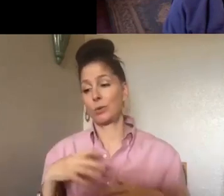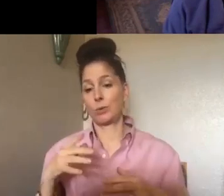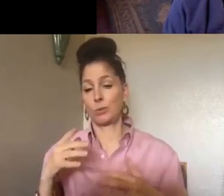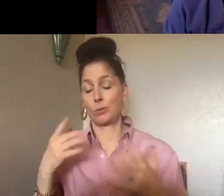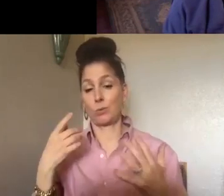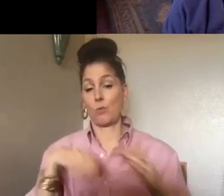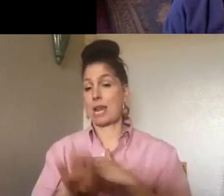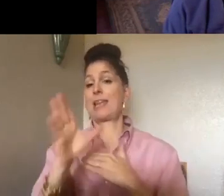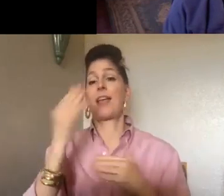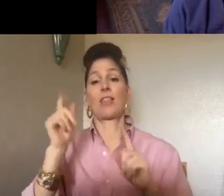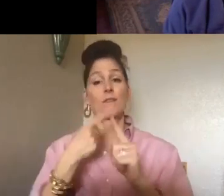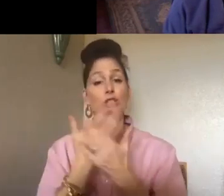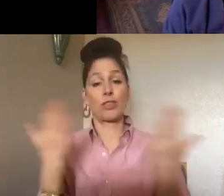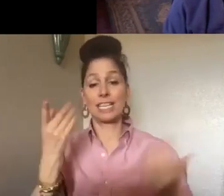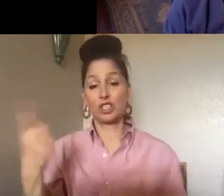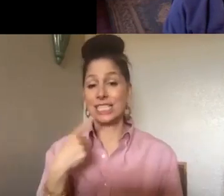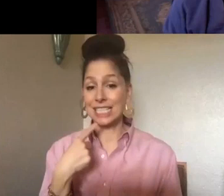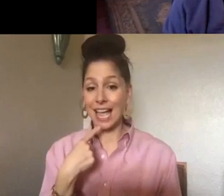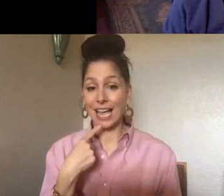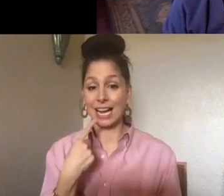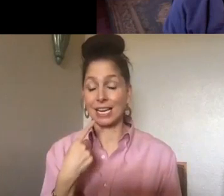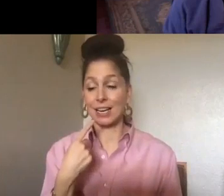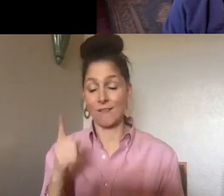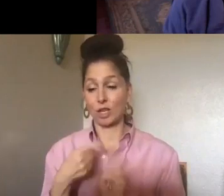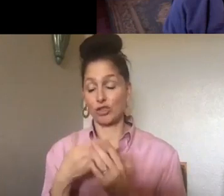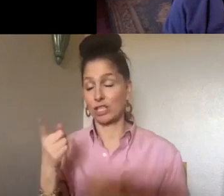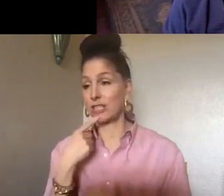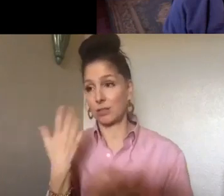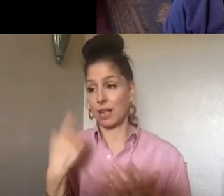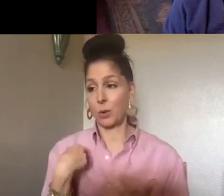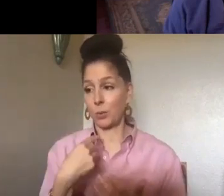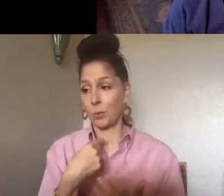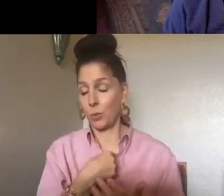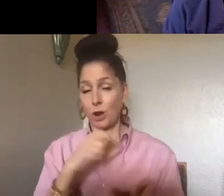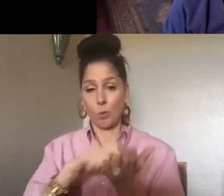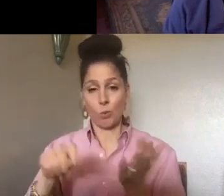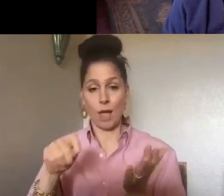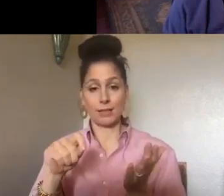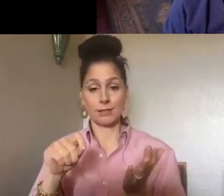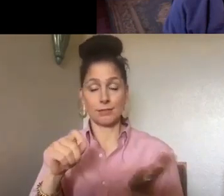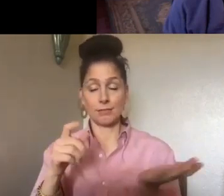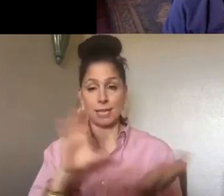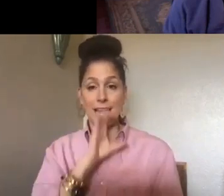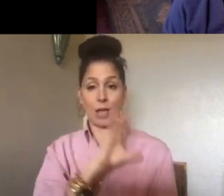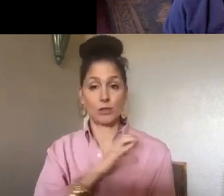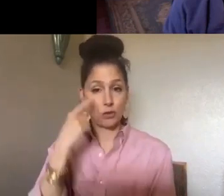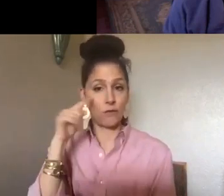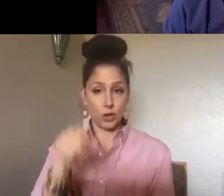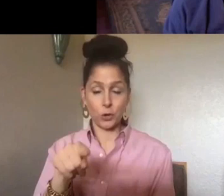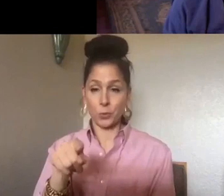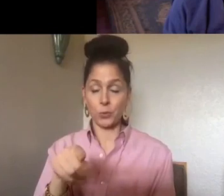in. So I went into the meeting and the first thing they said was, "We wrote a character for you, and